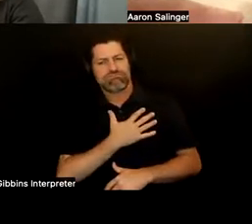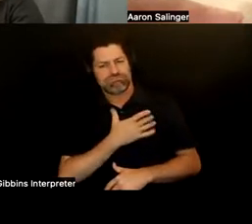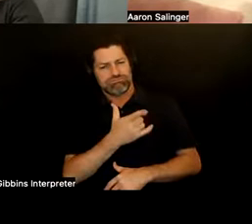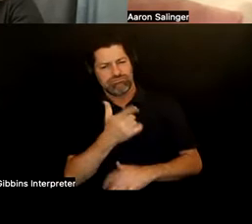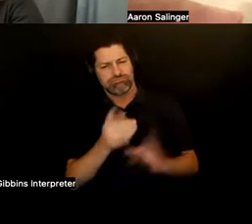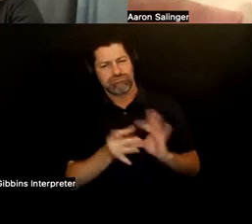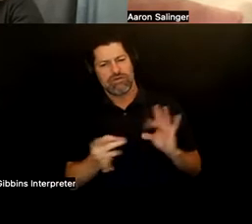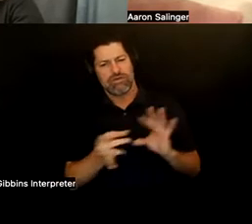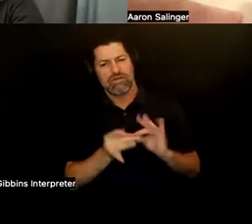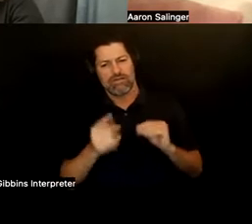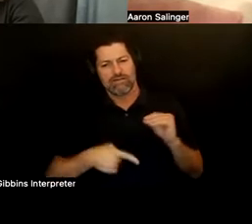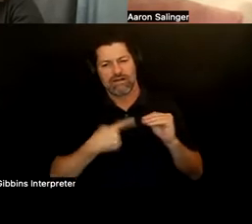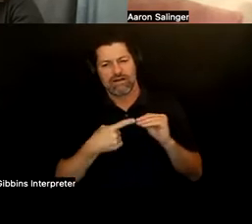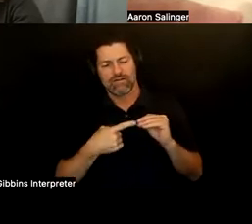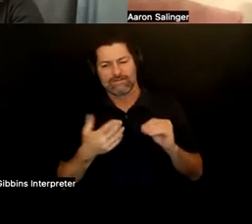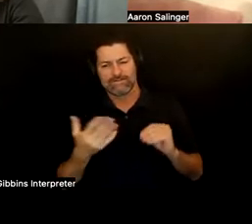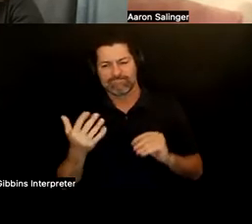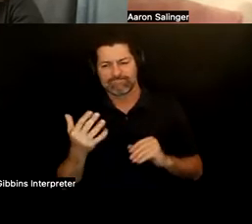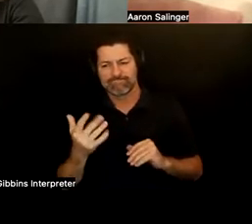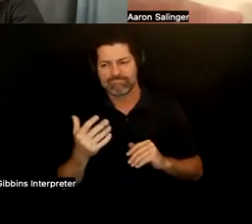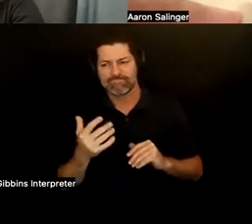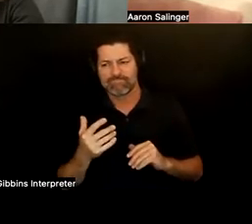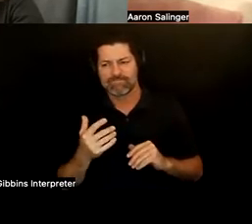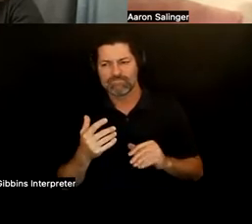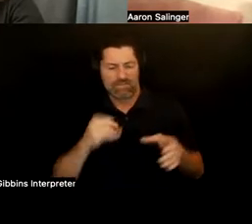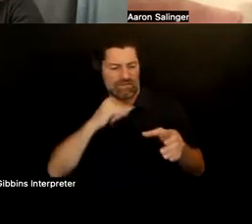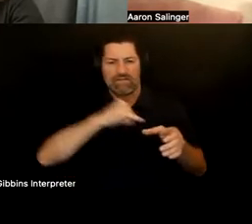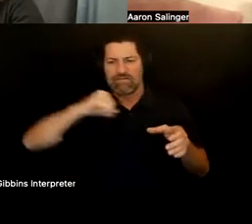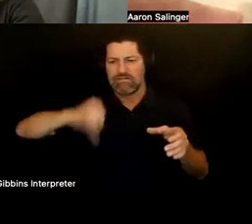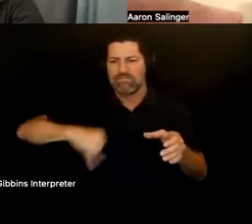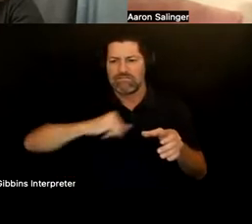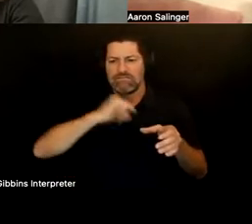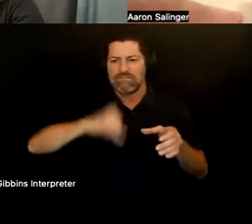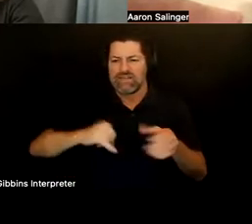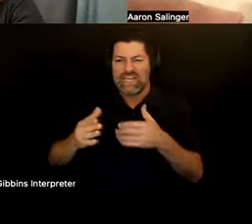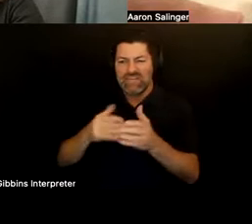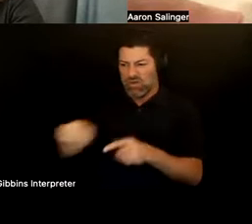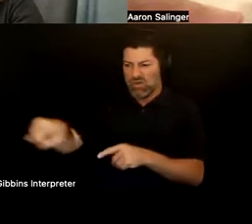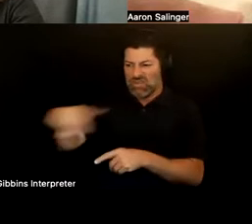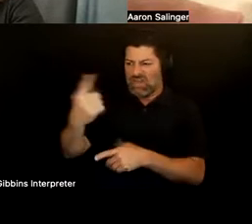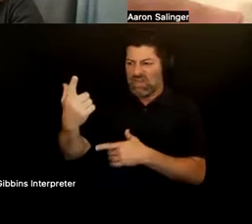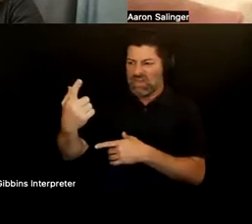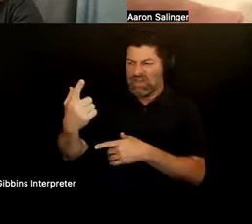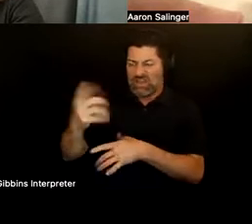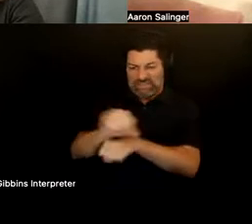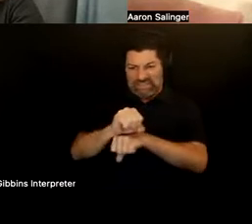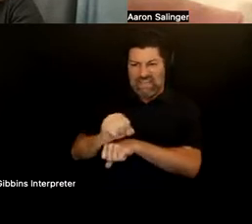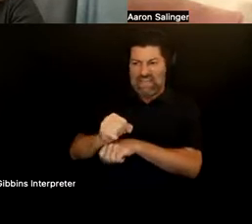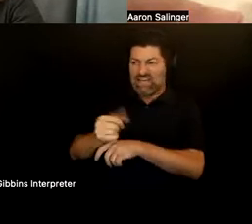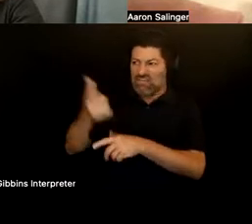19:51:48 You know the the dipping even for the oppressors, because you remember their humanity. 19:51:53 So all the plagues that they experienced